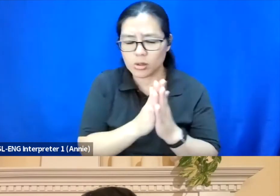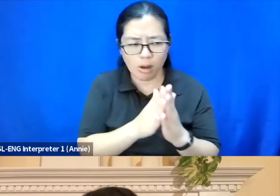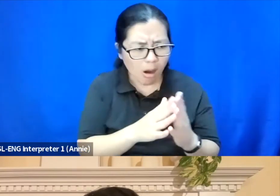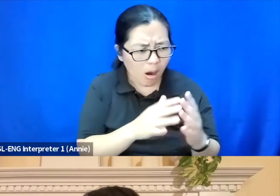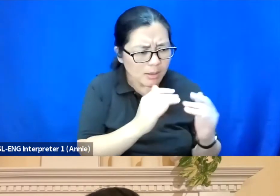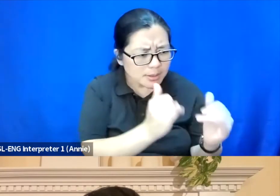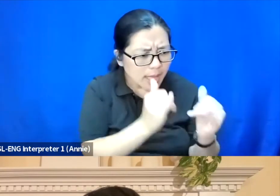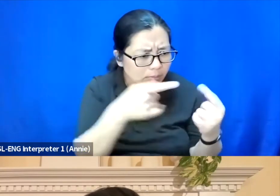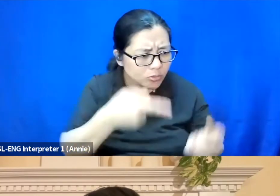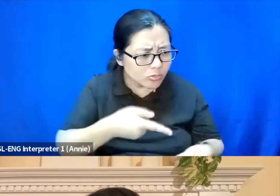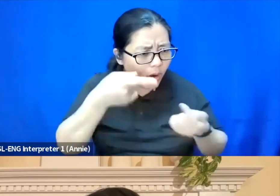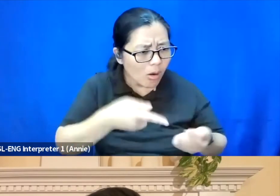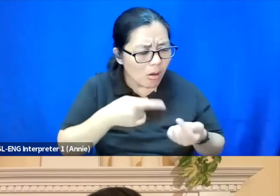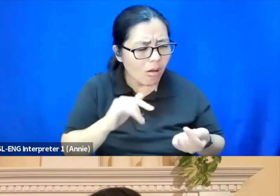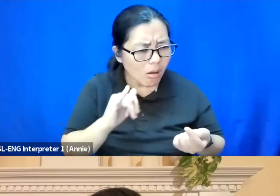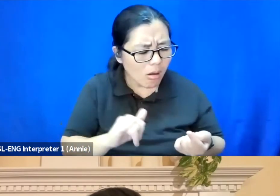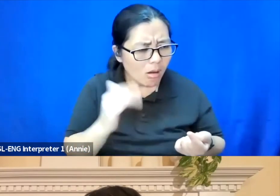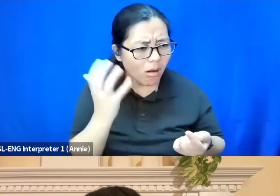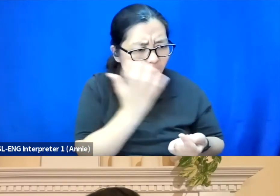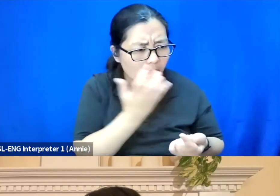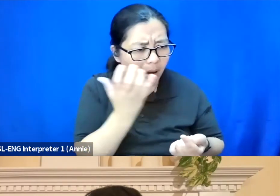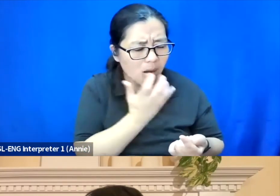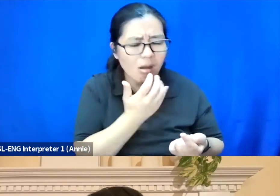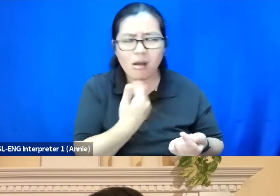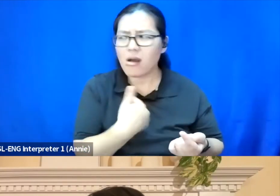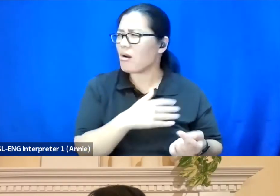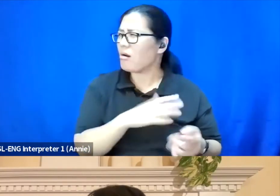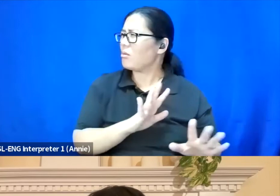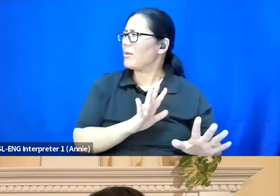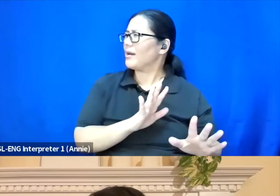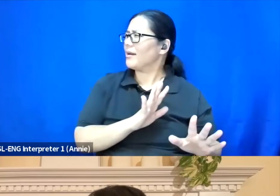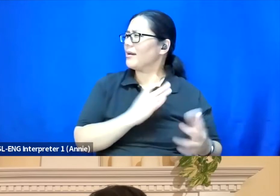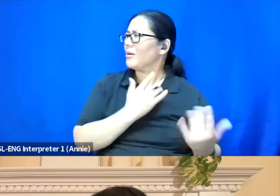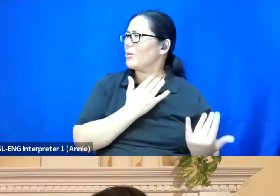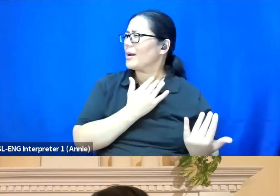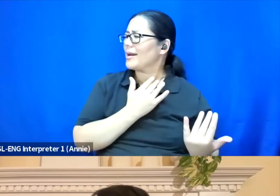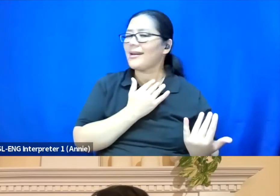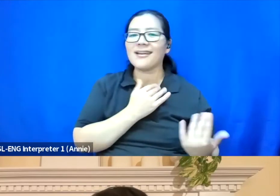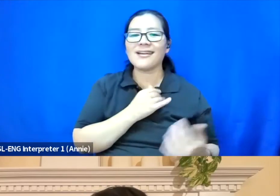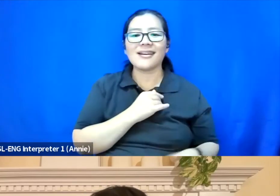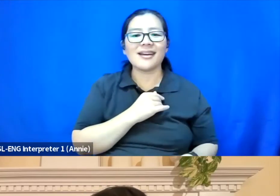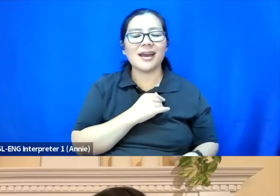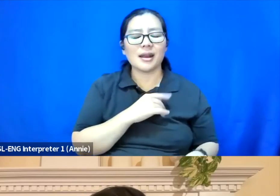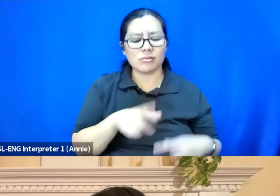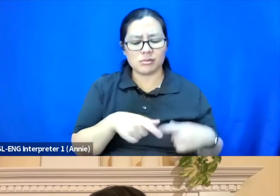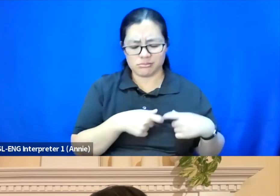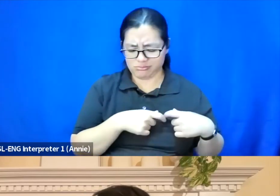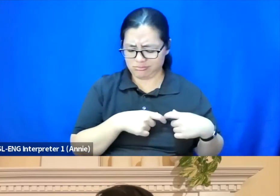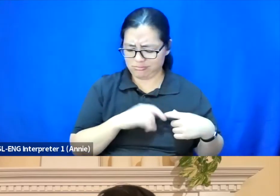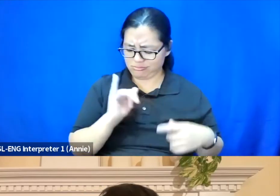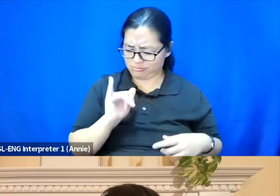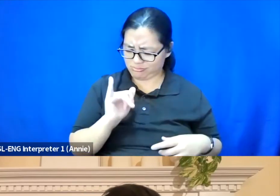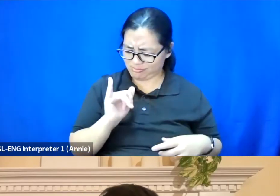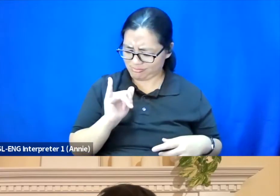That's incredible. Um, I -- I feel like we have to end soon, which is so sad.